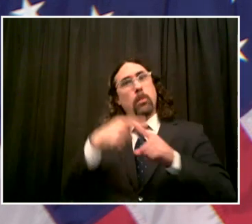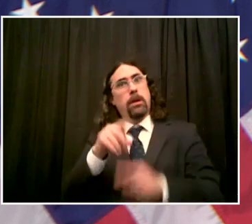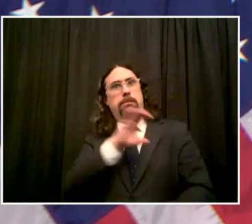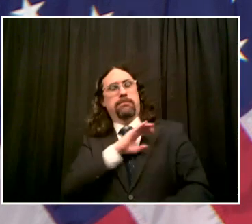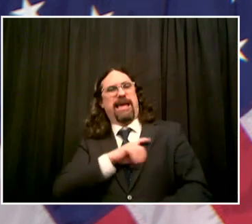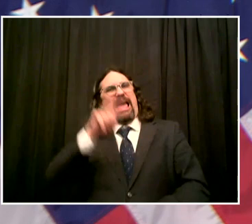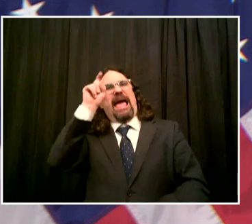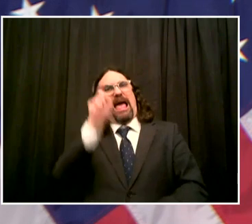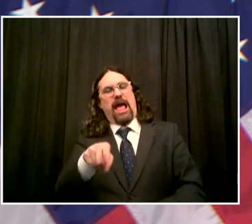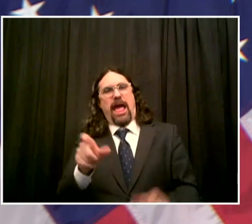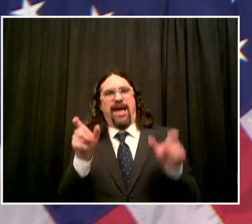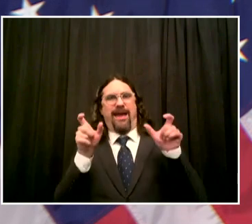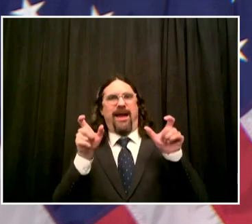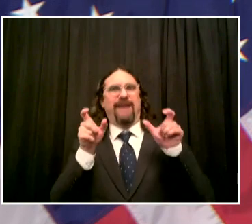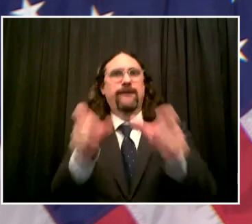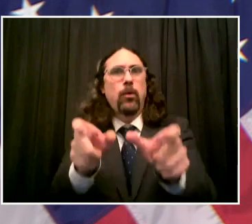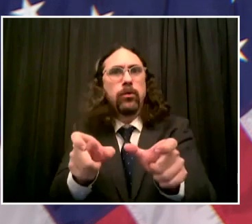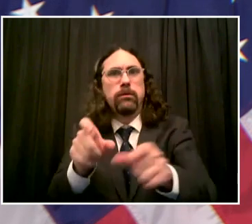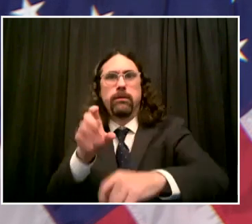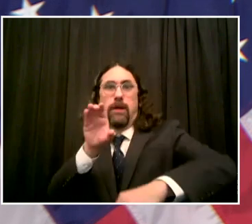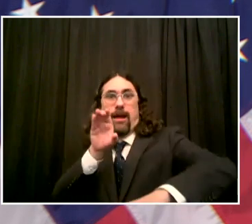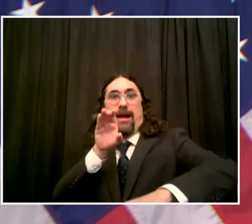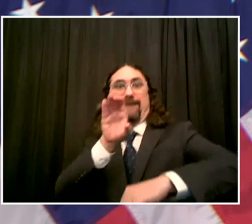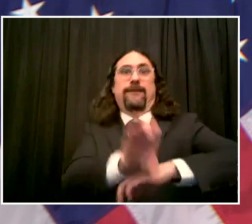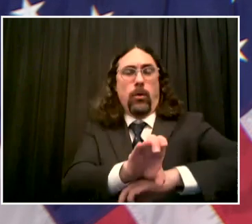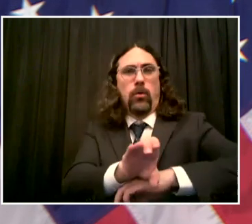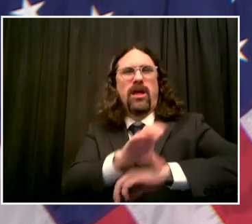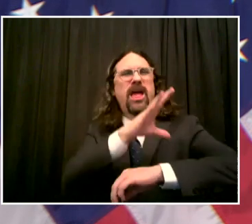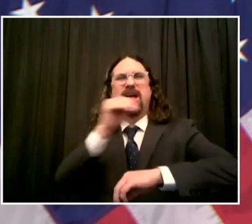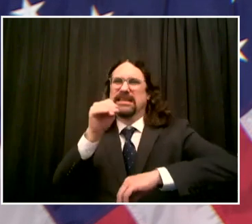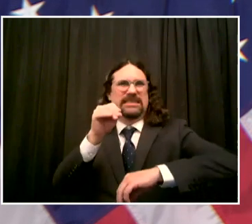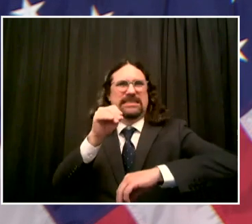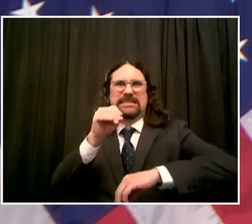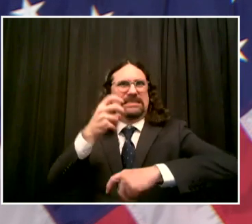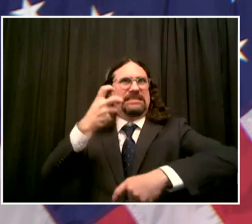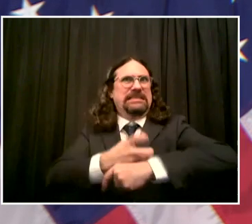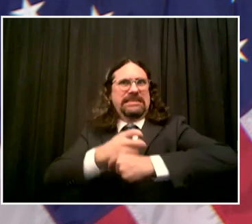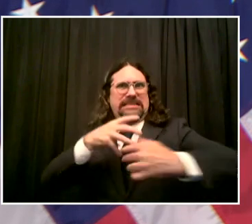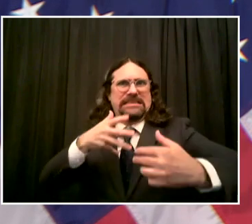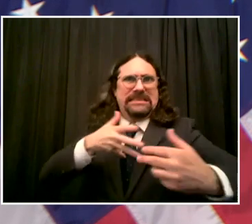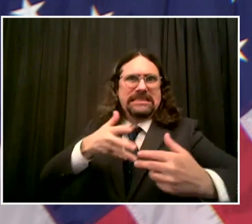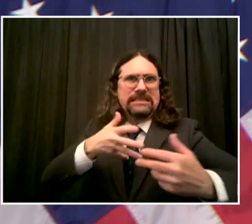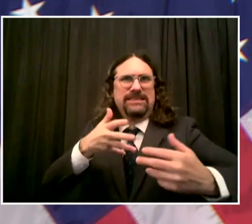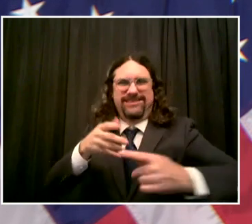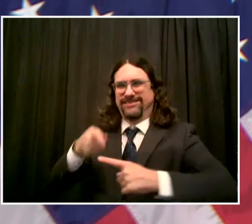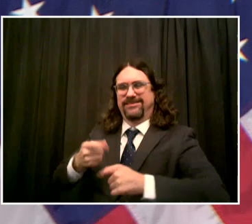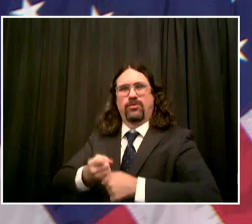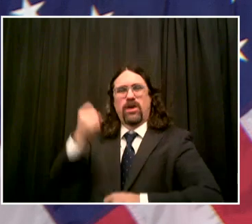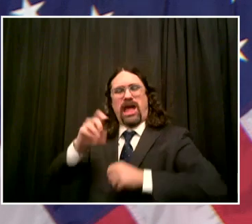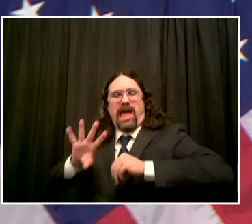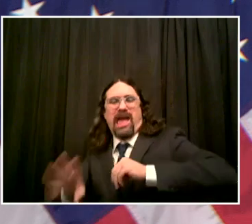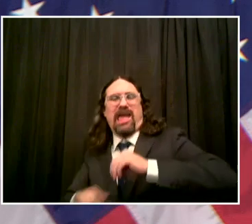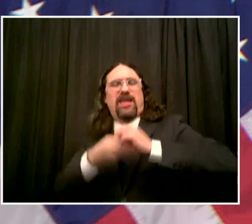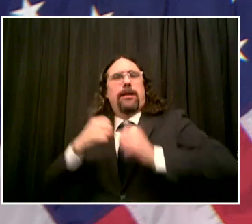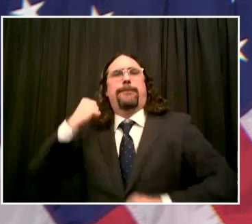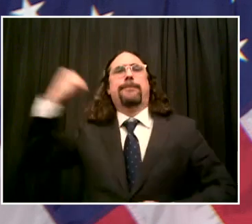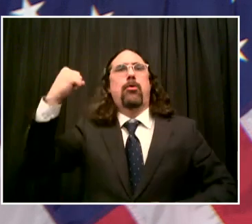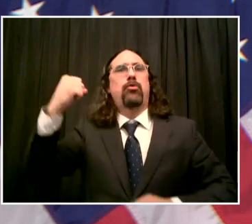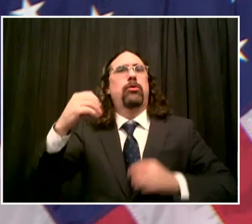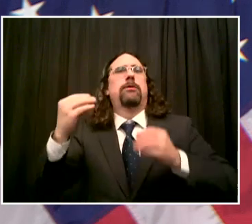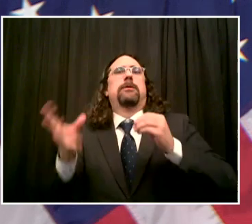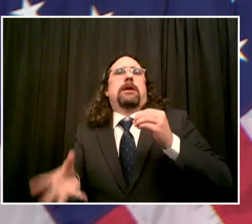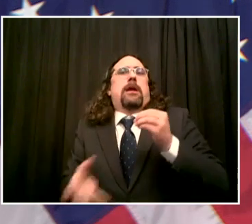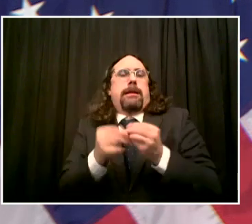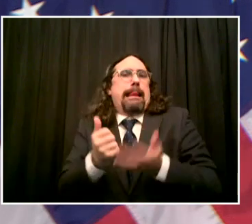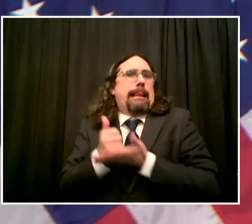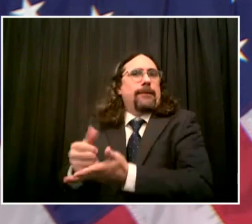WELL.